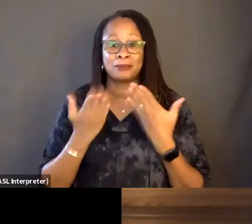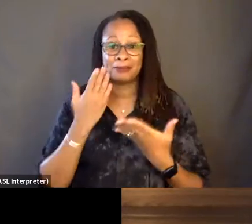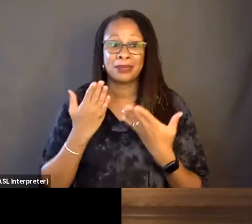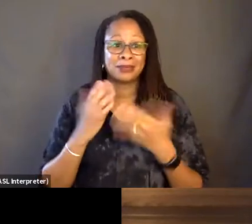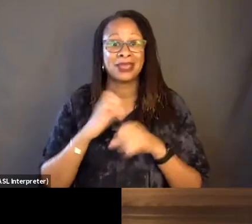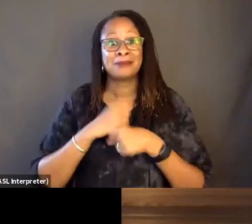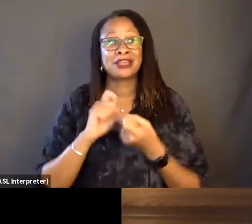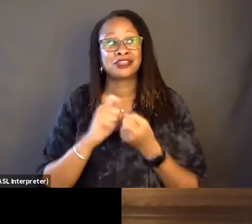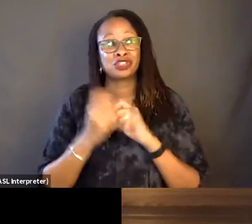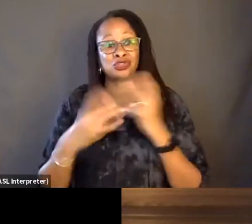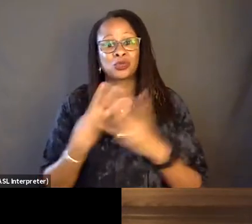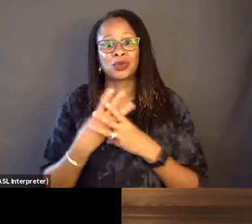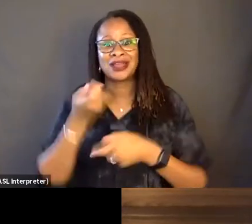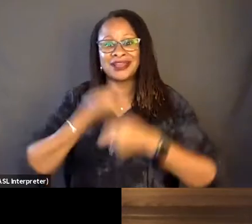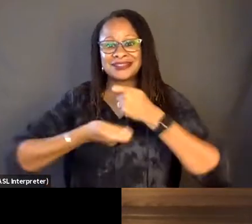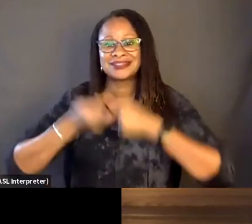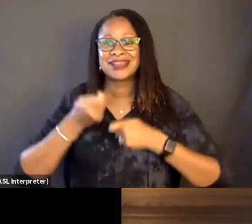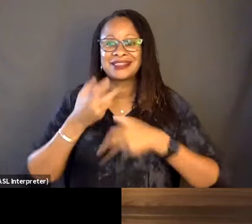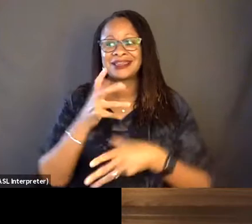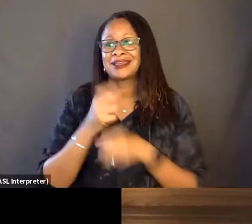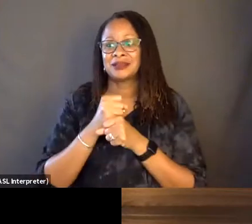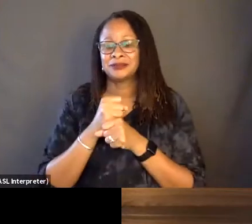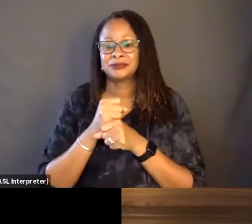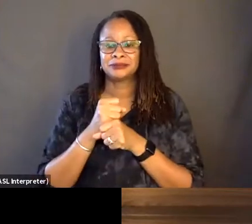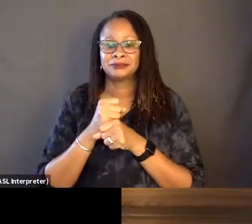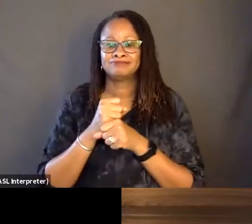Instead, they get admonished for doing that.